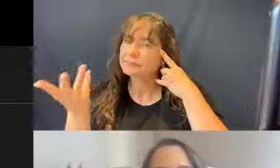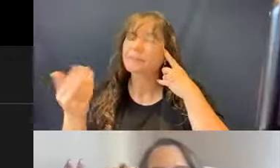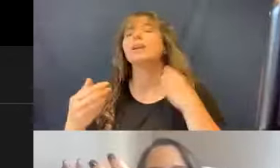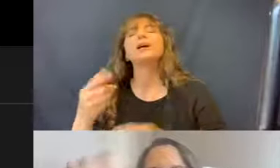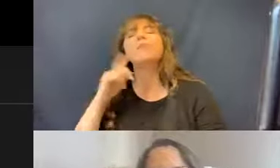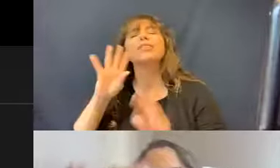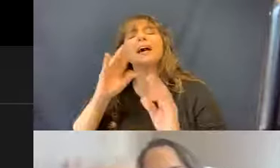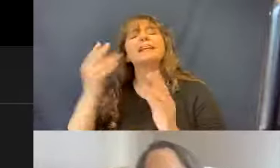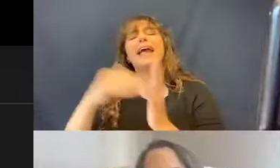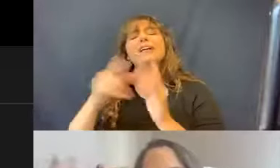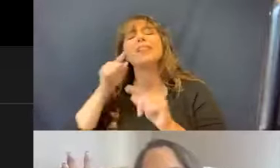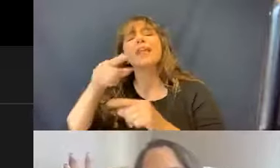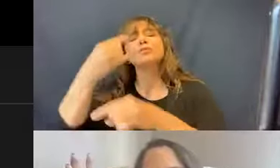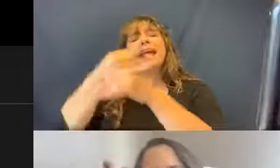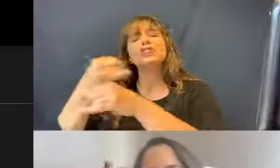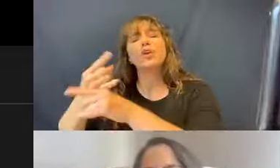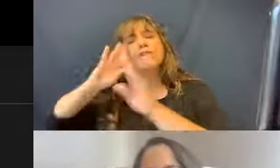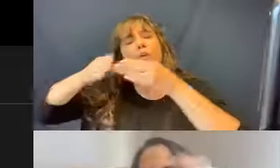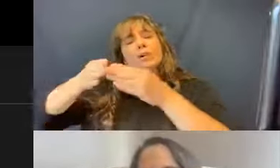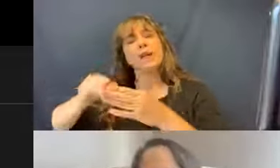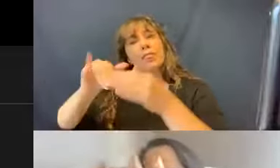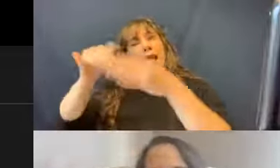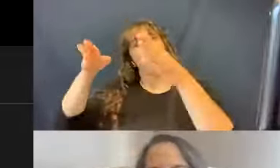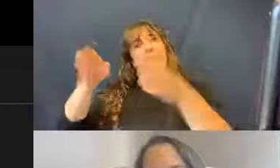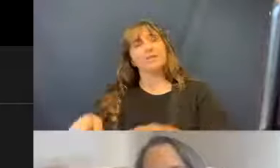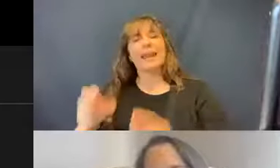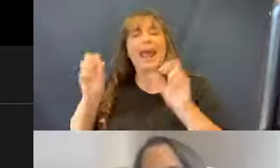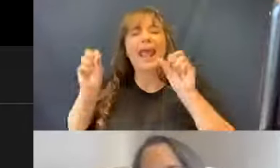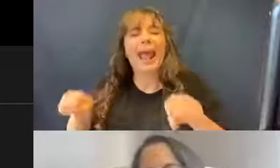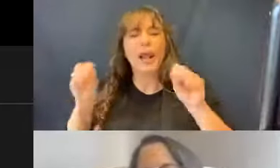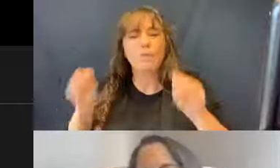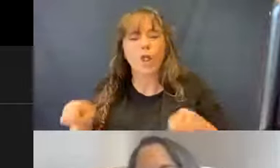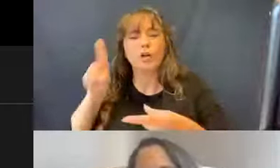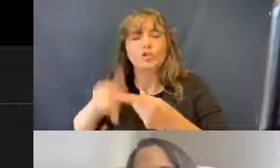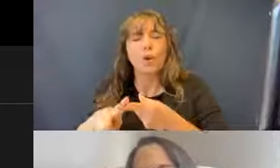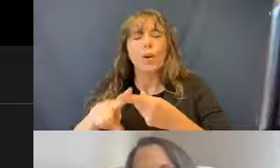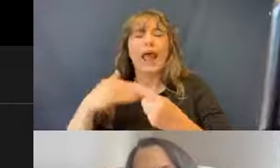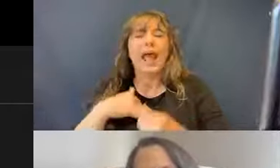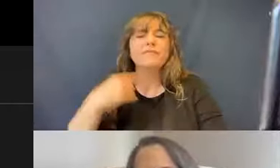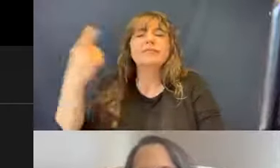person being able to have something in them. They're not focusing on the task.